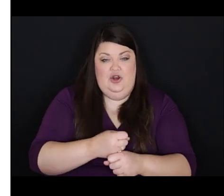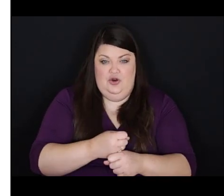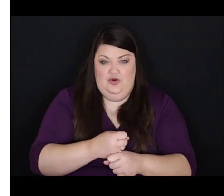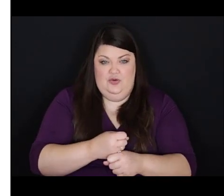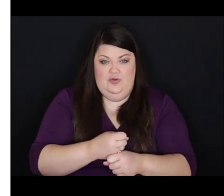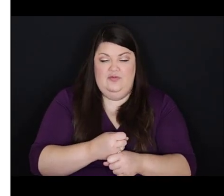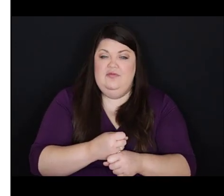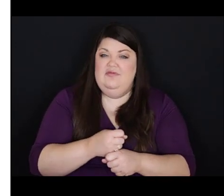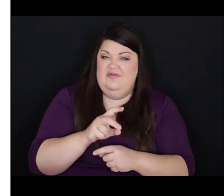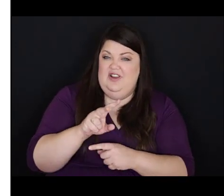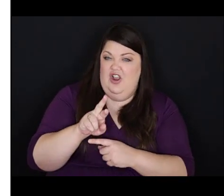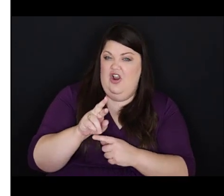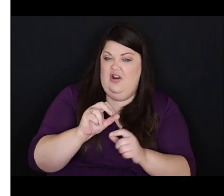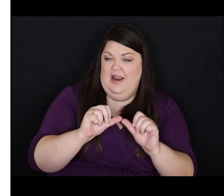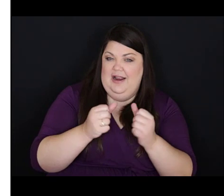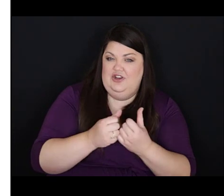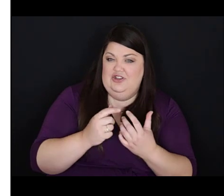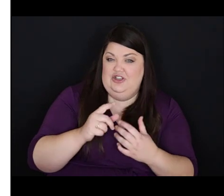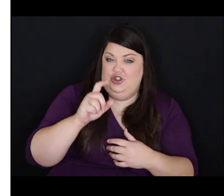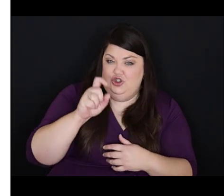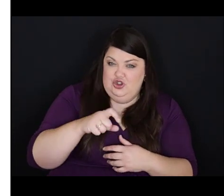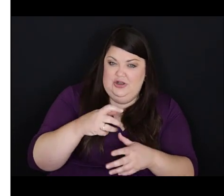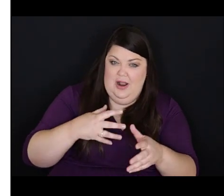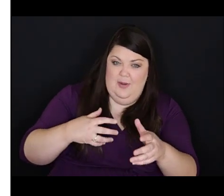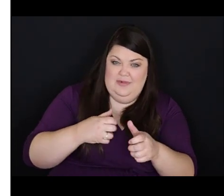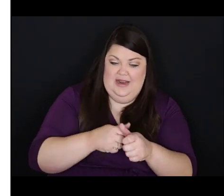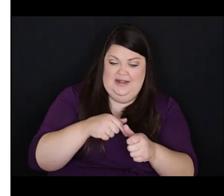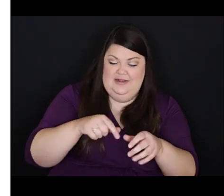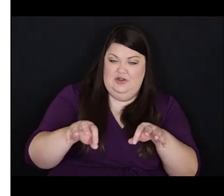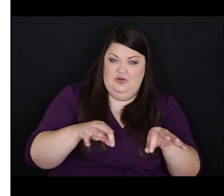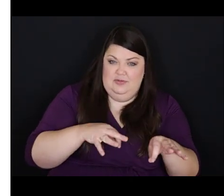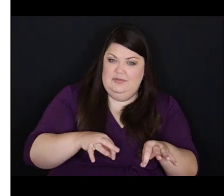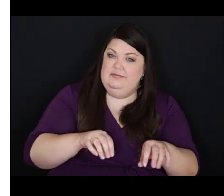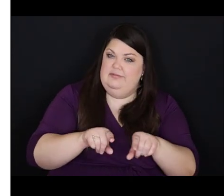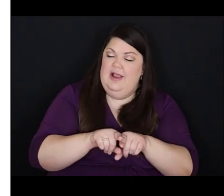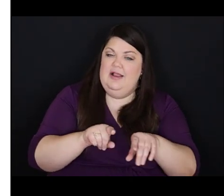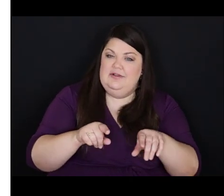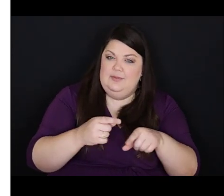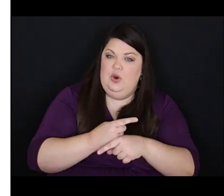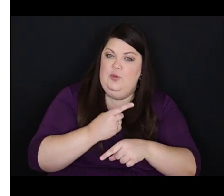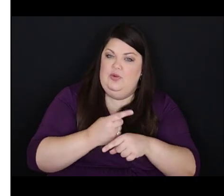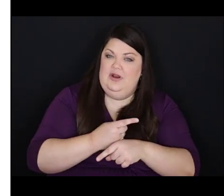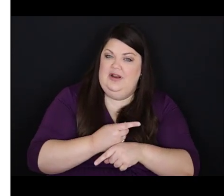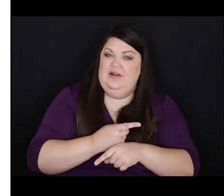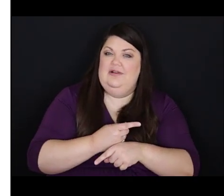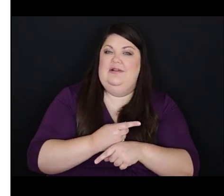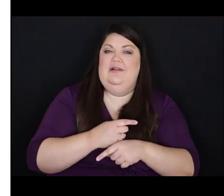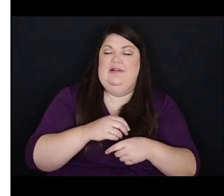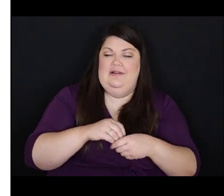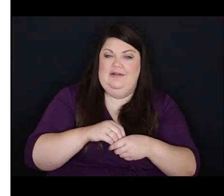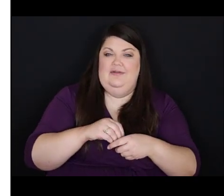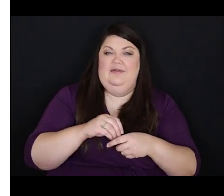VR agencies should update this Description, as appropriate, if the comprehensive statewide needs